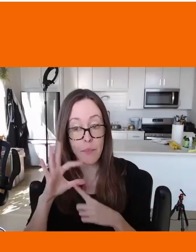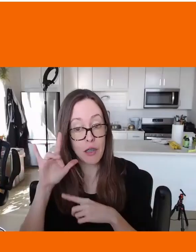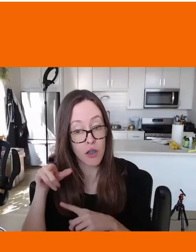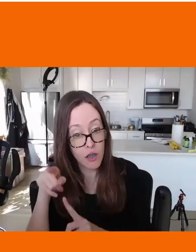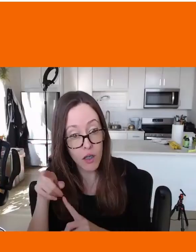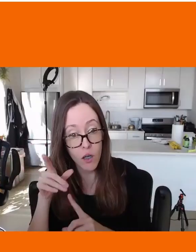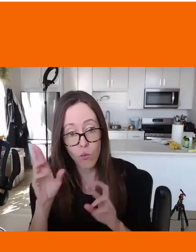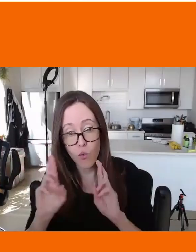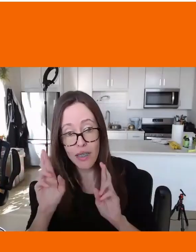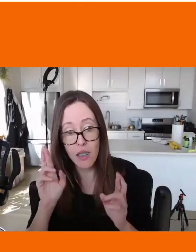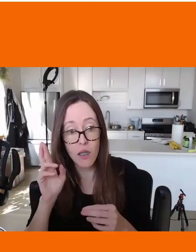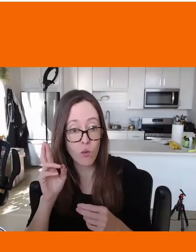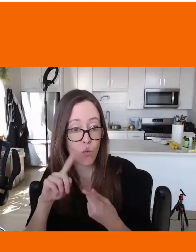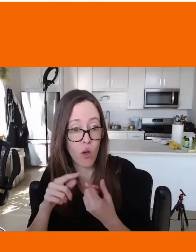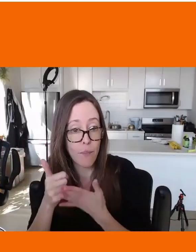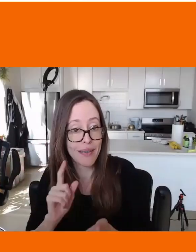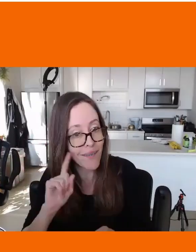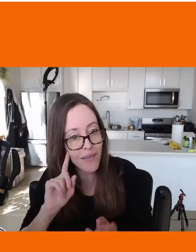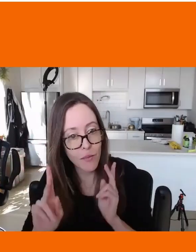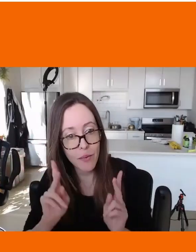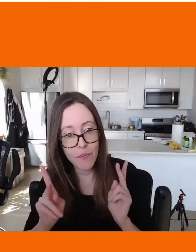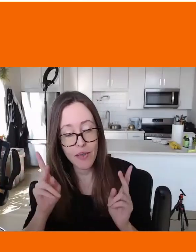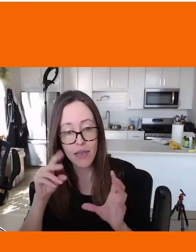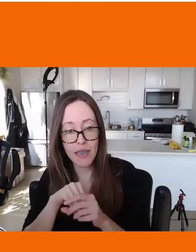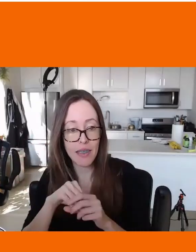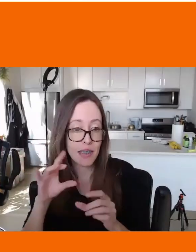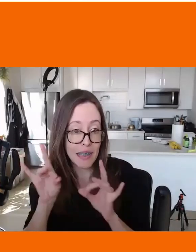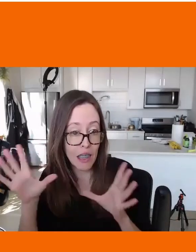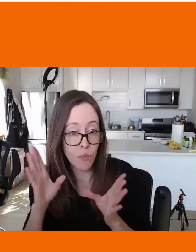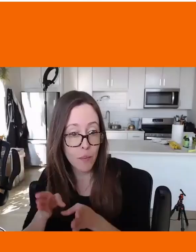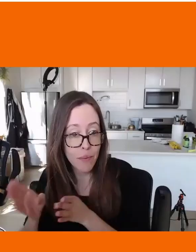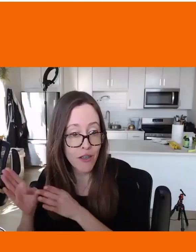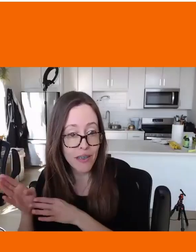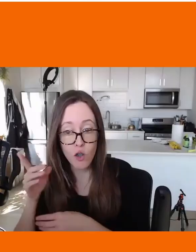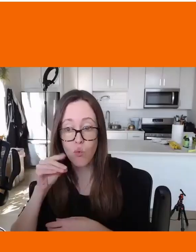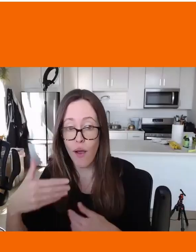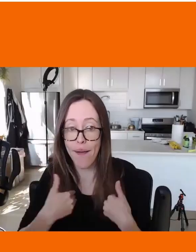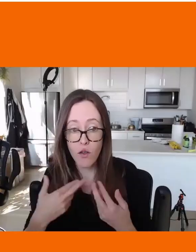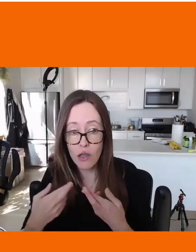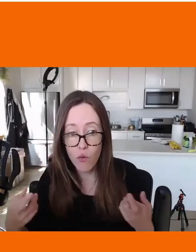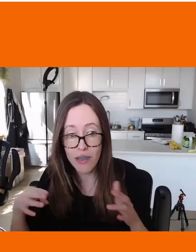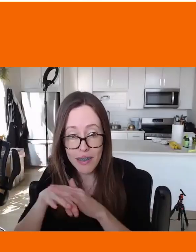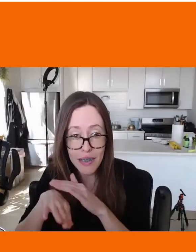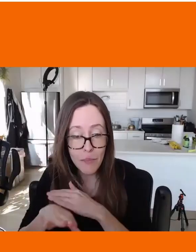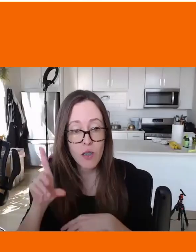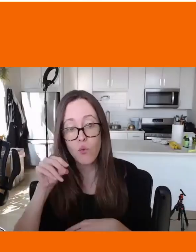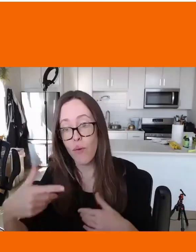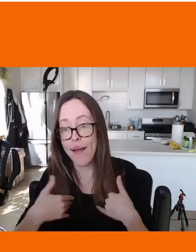I studied flu vaccine predictions. I went to the United Nations in Bonn to do research disaster preparedness for deaf communities.